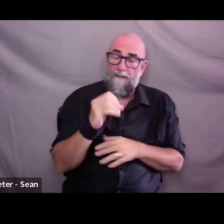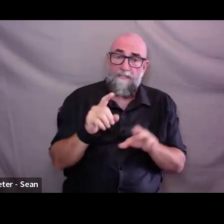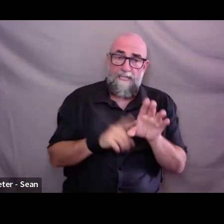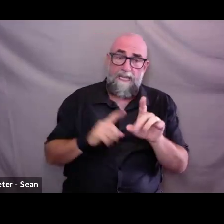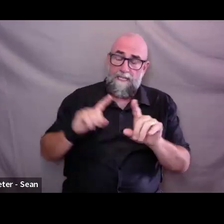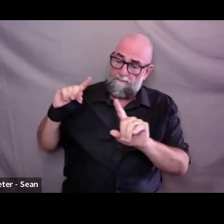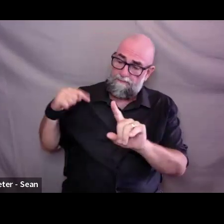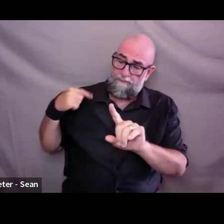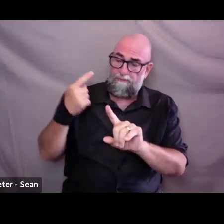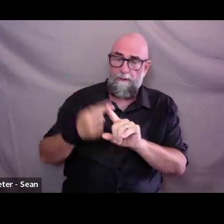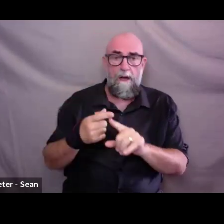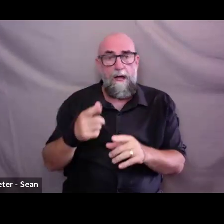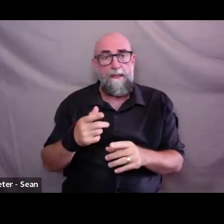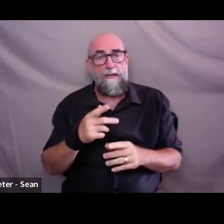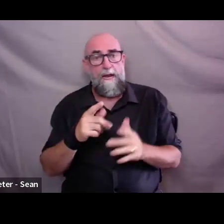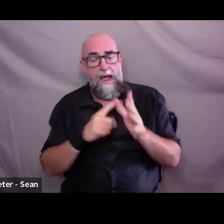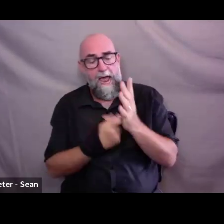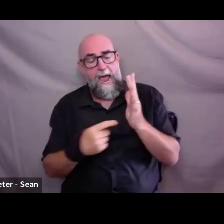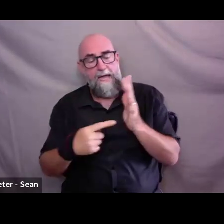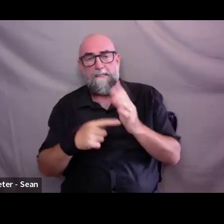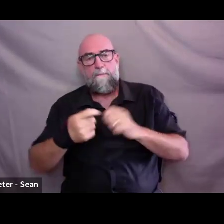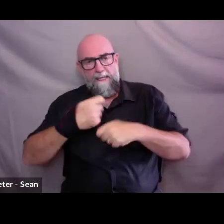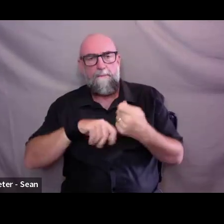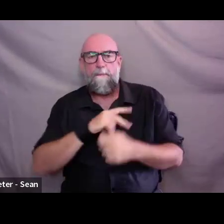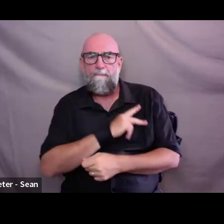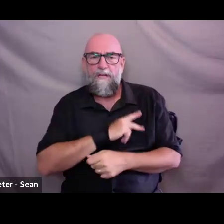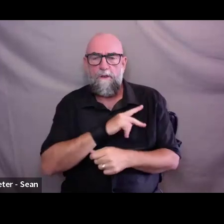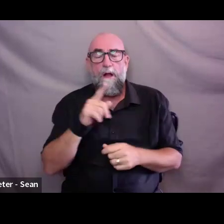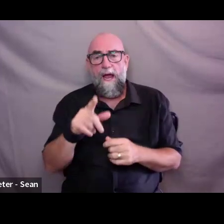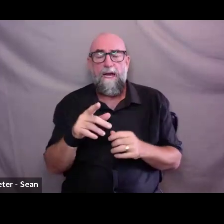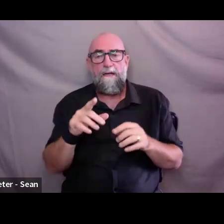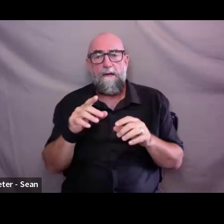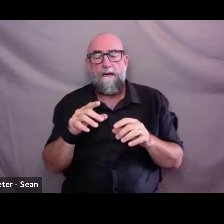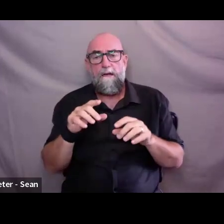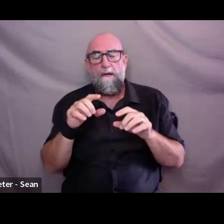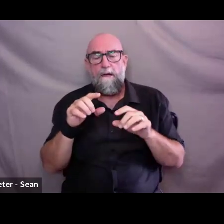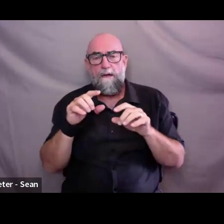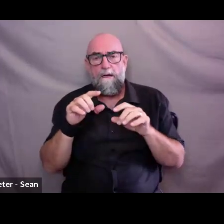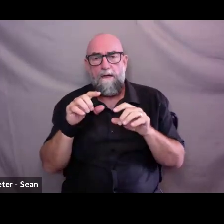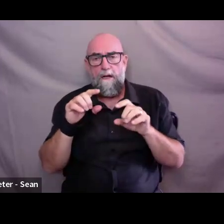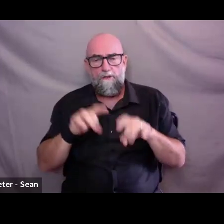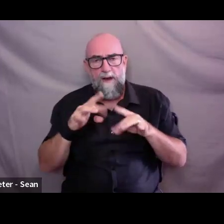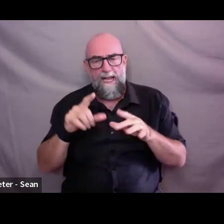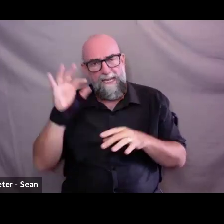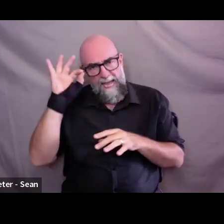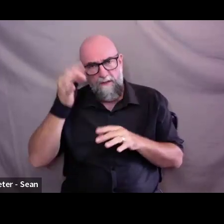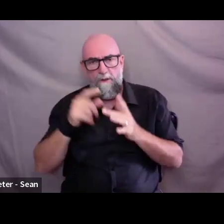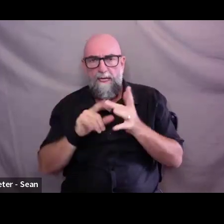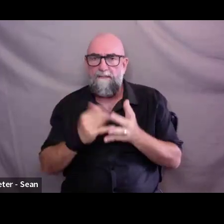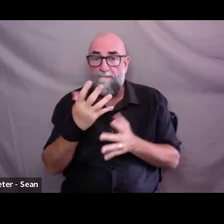for the arts. Over that time we have known about climate change, and for a whole lot of reasons, have persistently done very